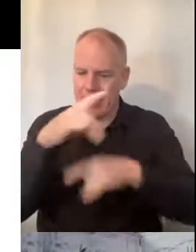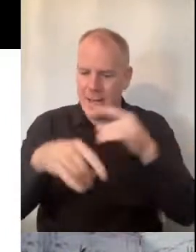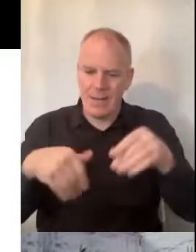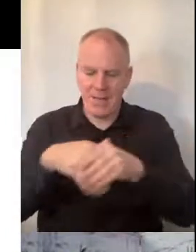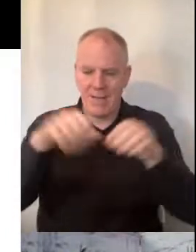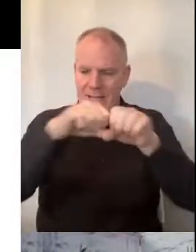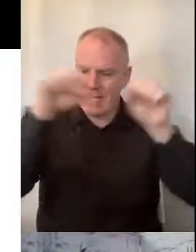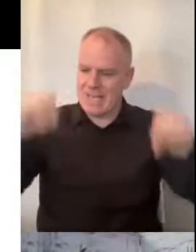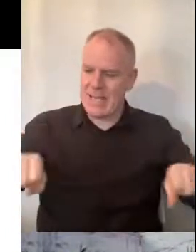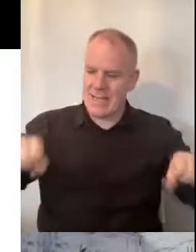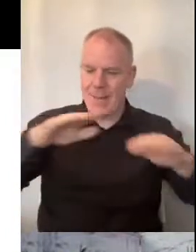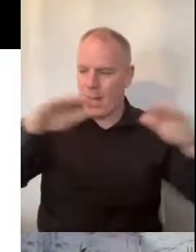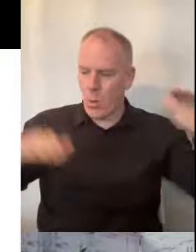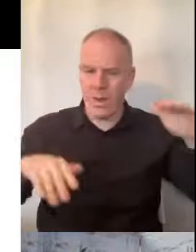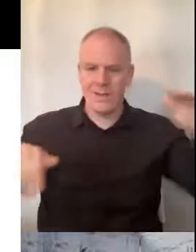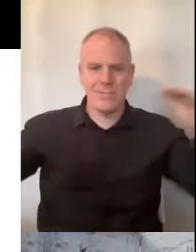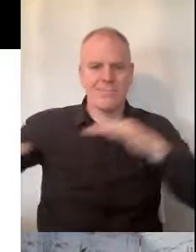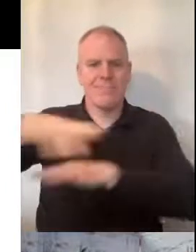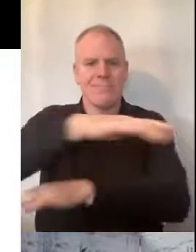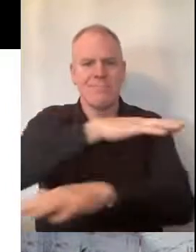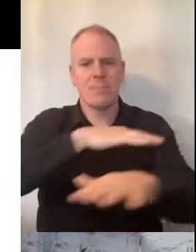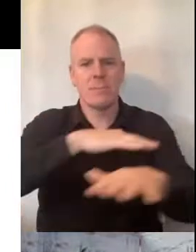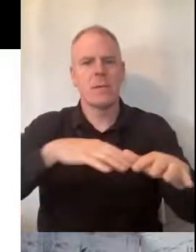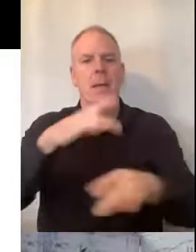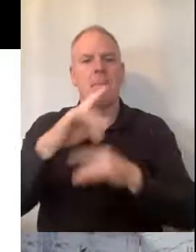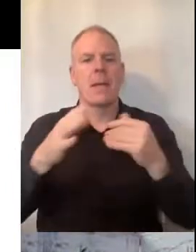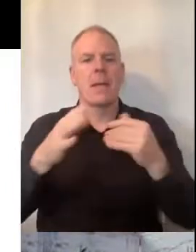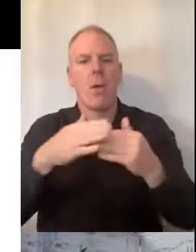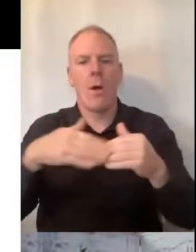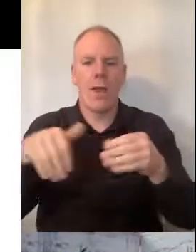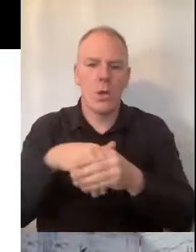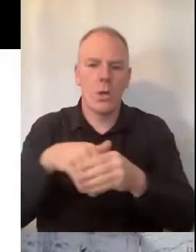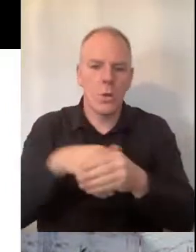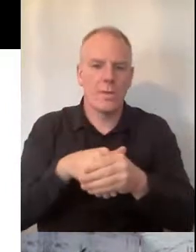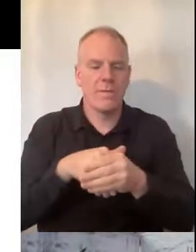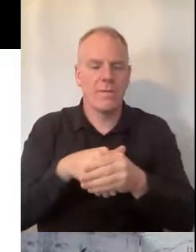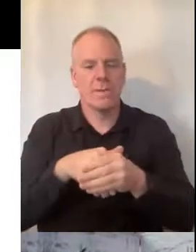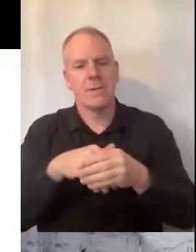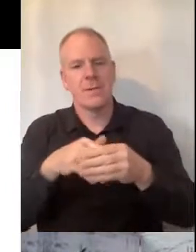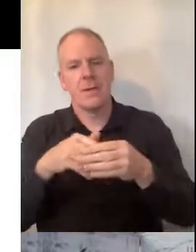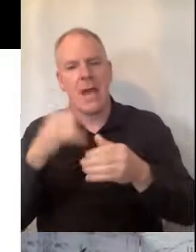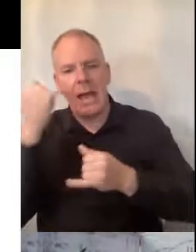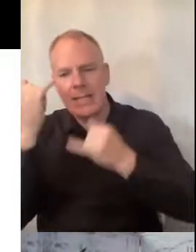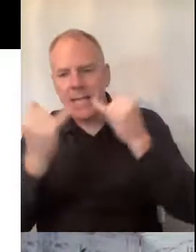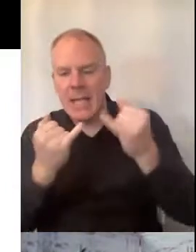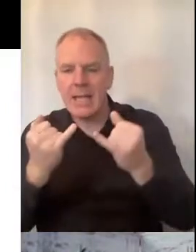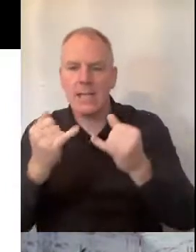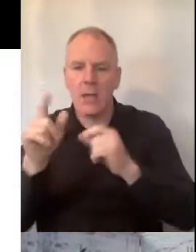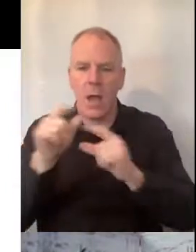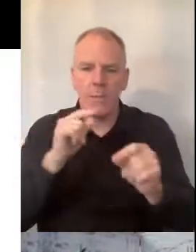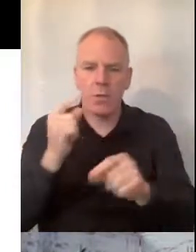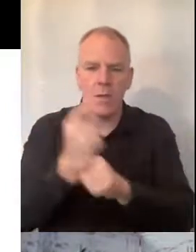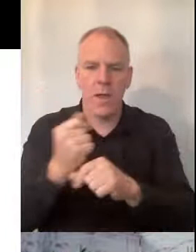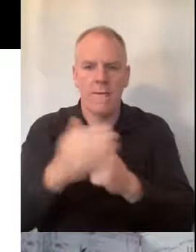So they're trying to come up with more and include and give ideas and options for. Leadership.